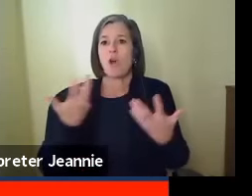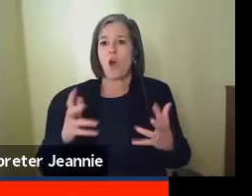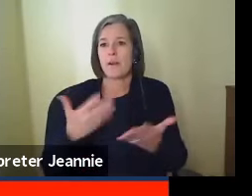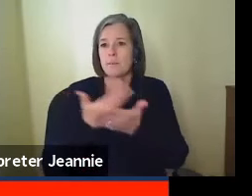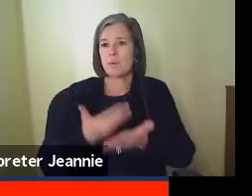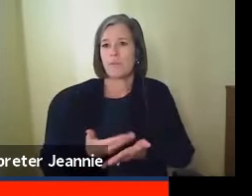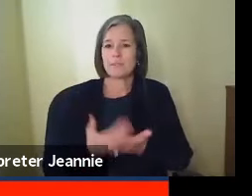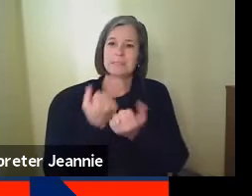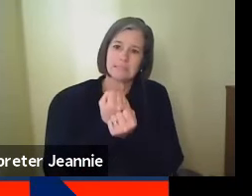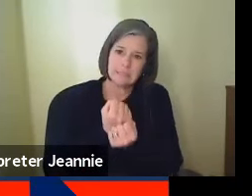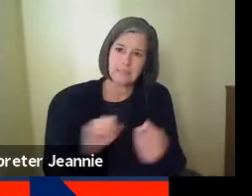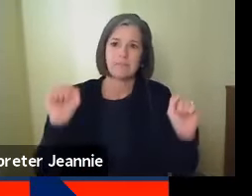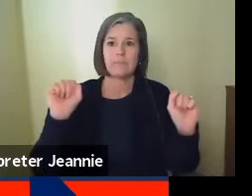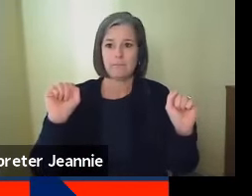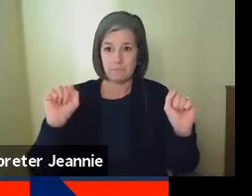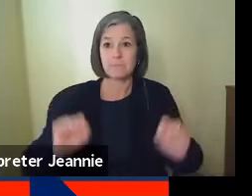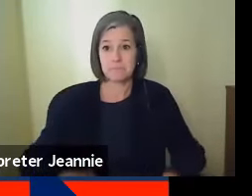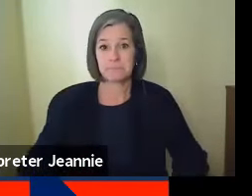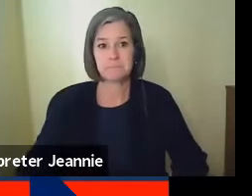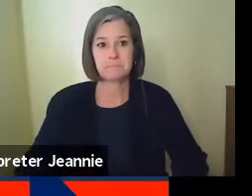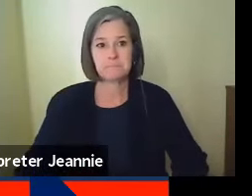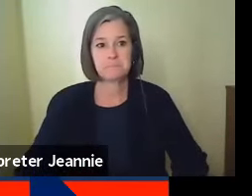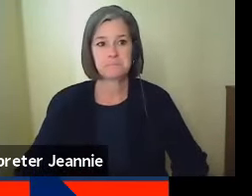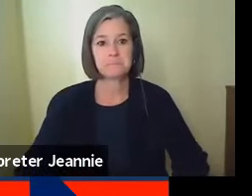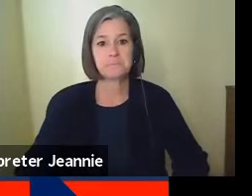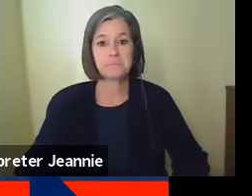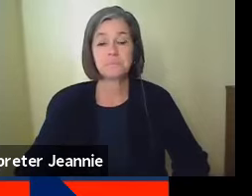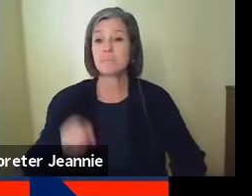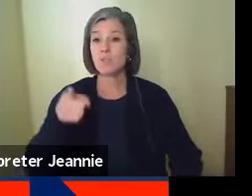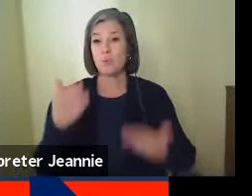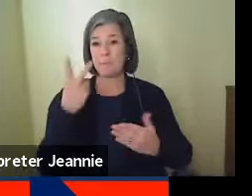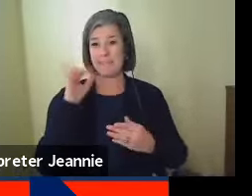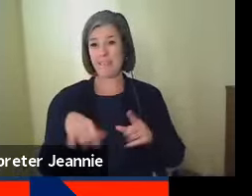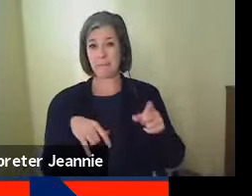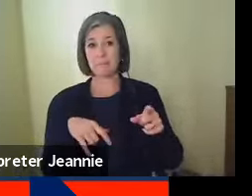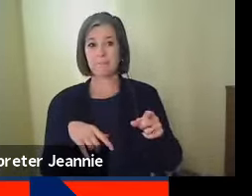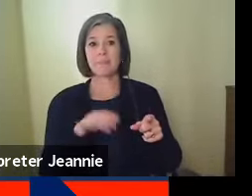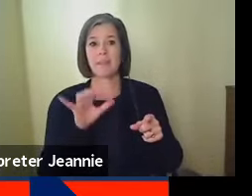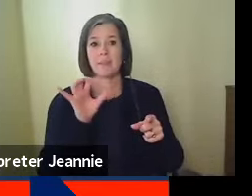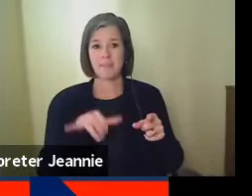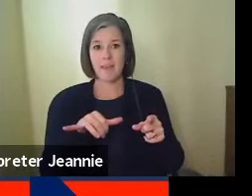So you may have seen this. These are the draft allocation phases